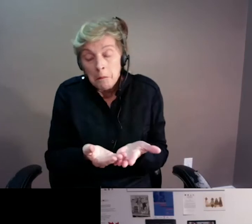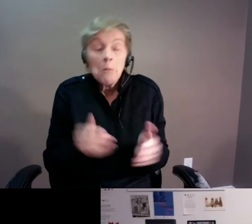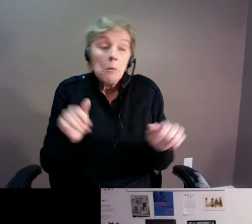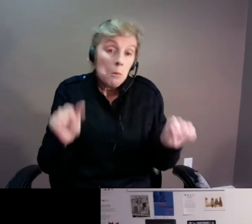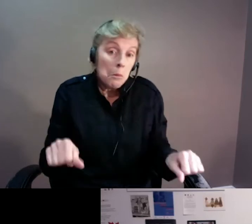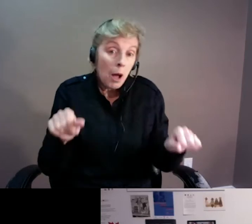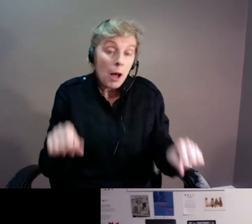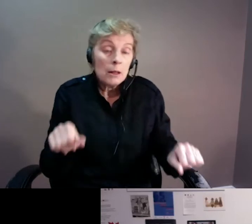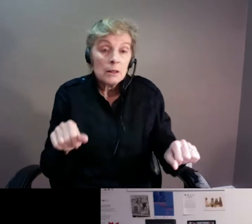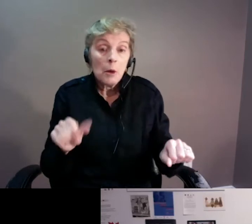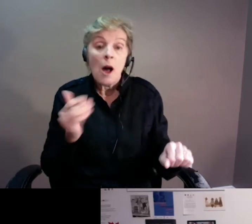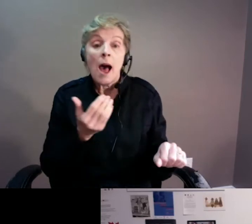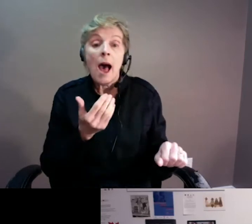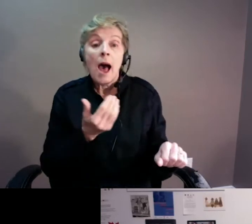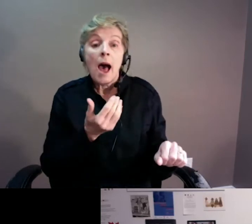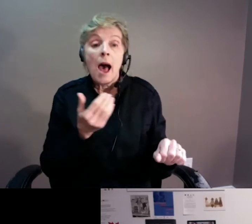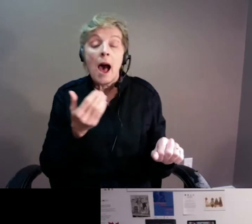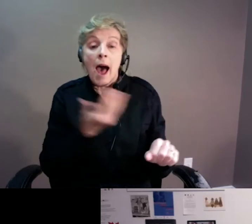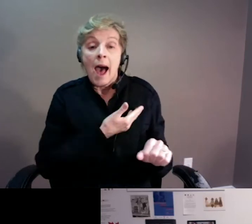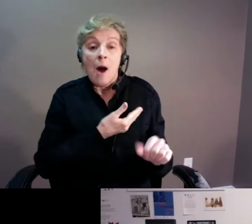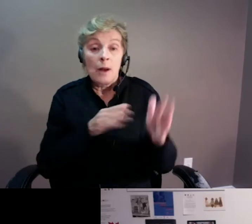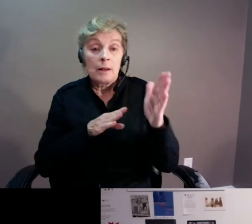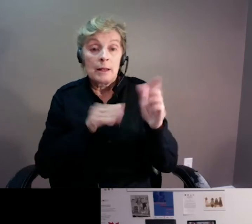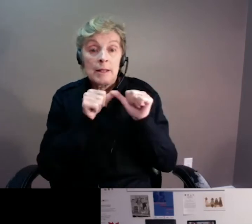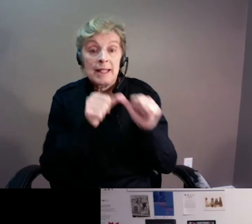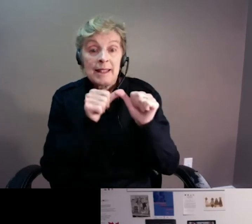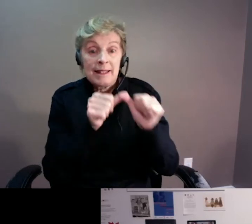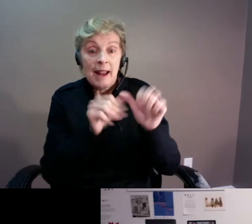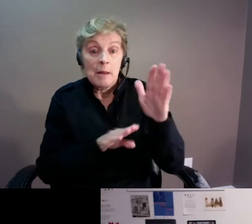progress, we've made on sustainable development goals, all the progress we've made on increasing